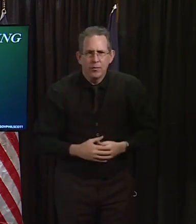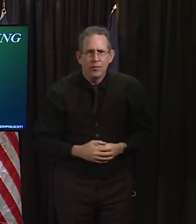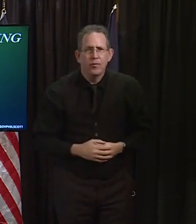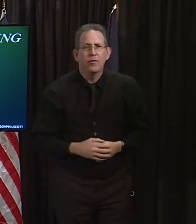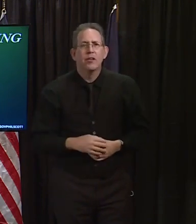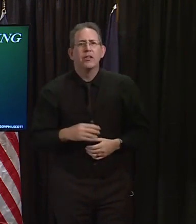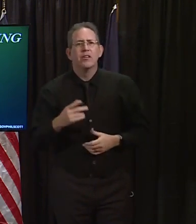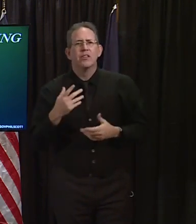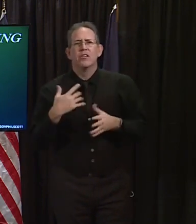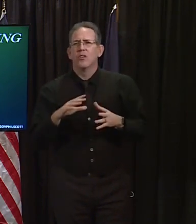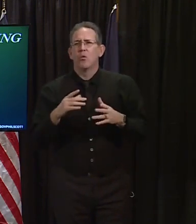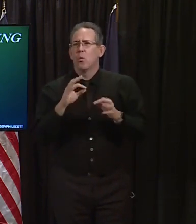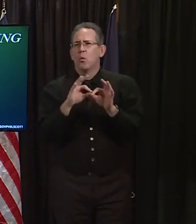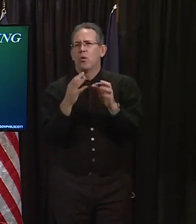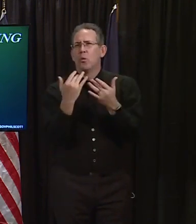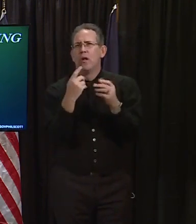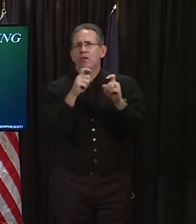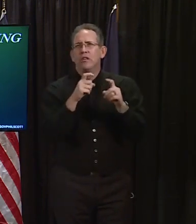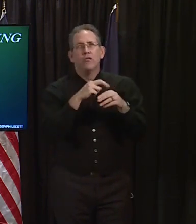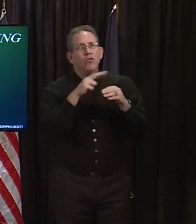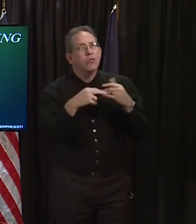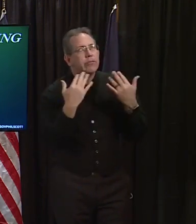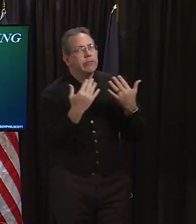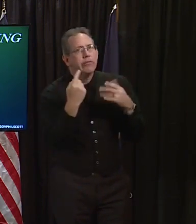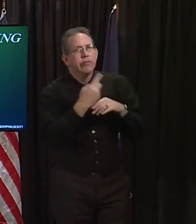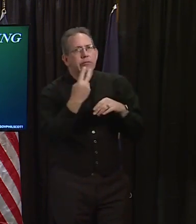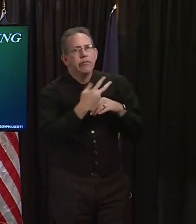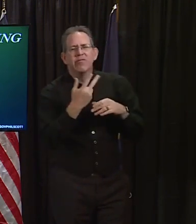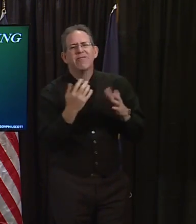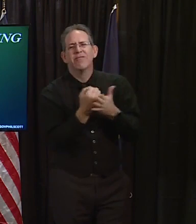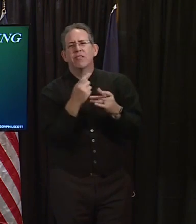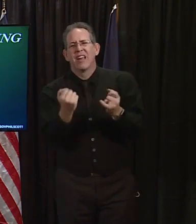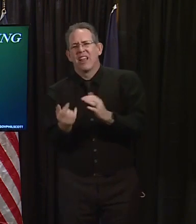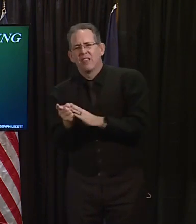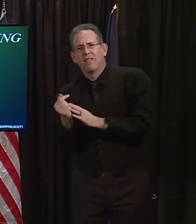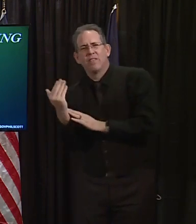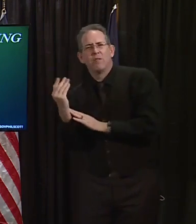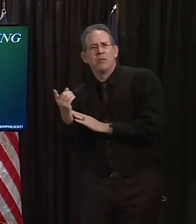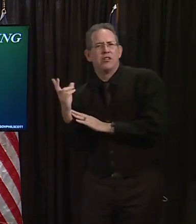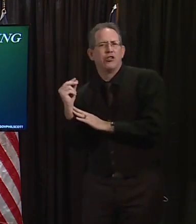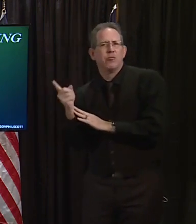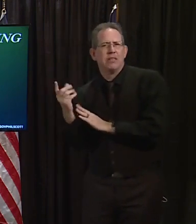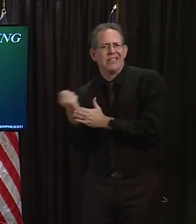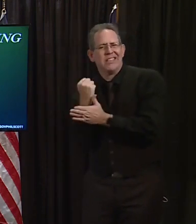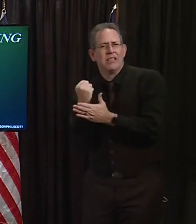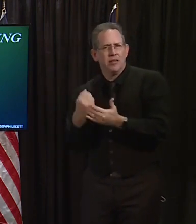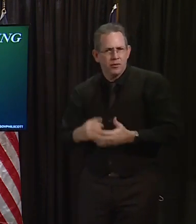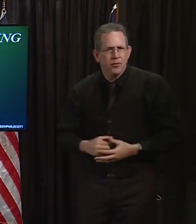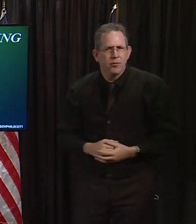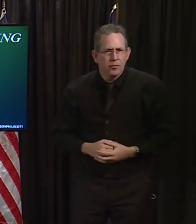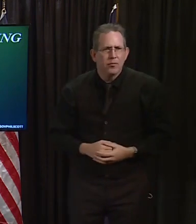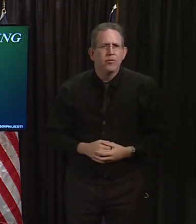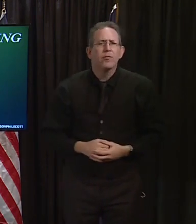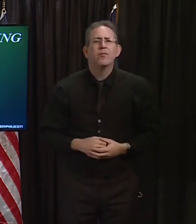My announcement on friday could have contained could could have contained more specificity. So I thought I would explain exactly what the shift will